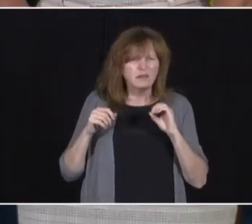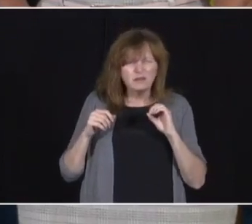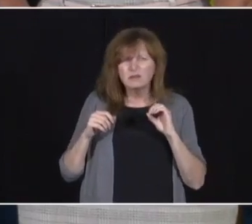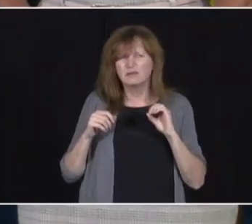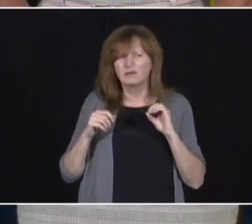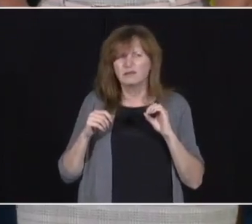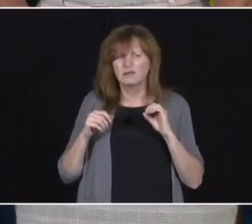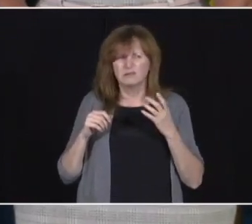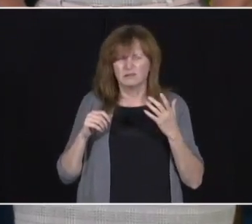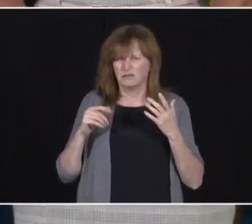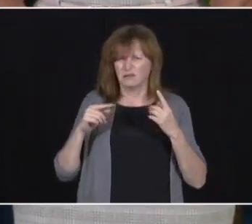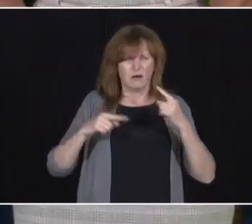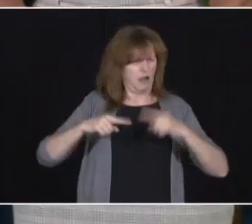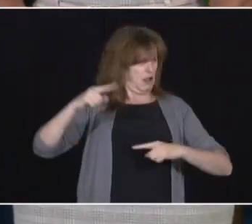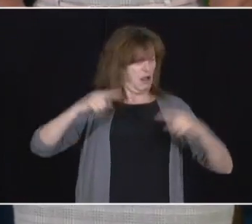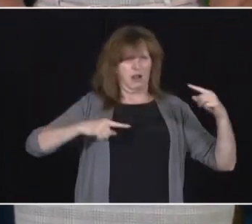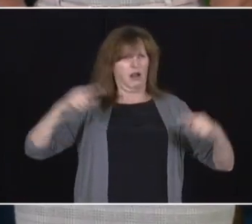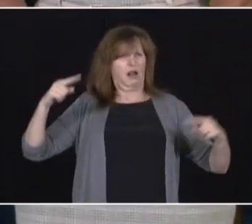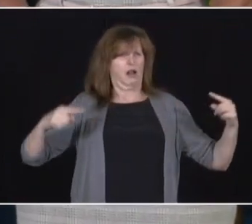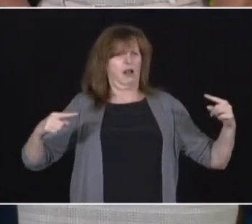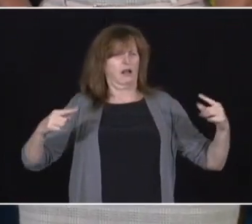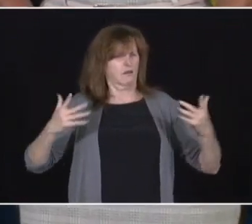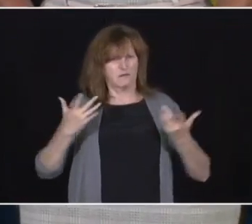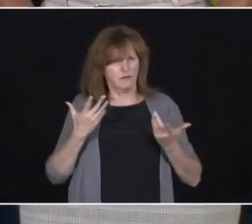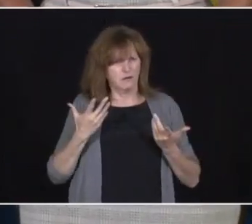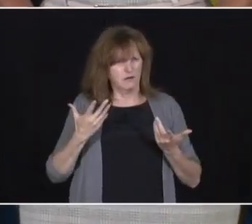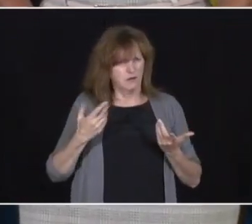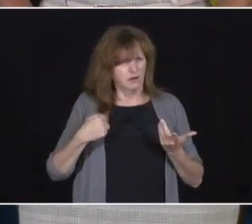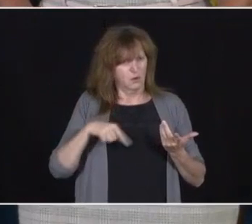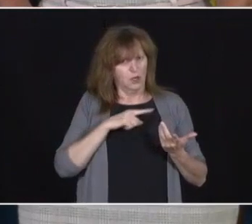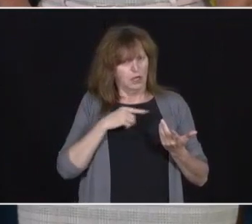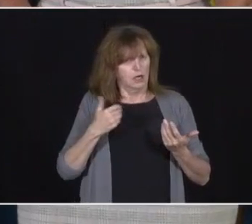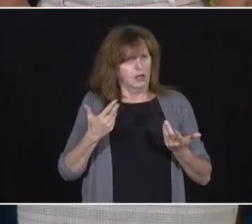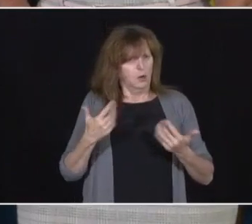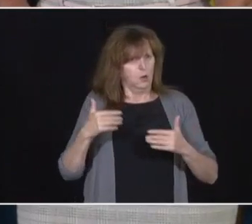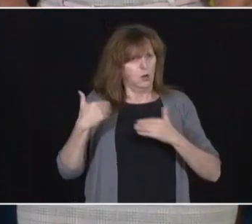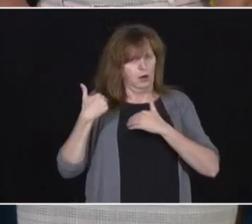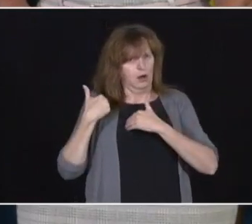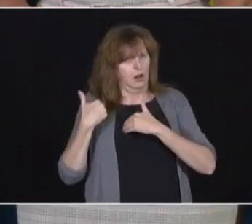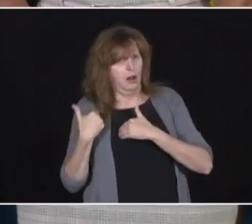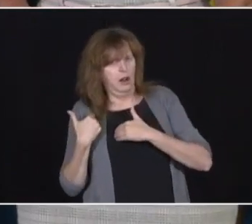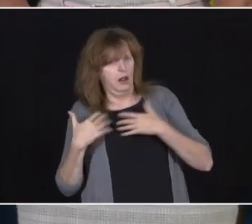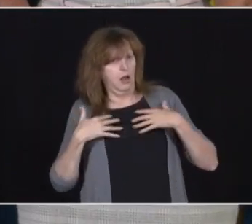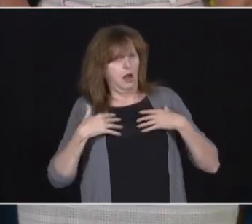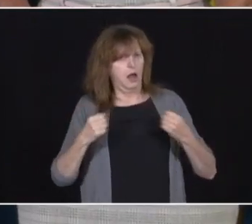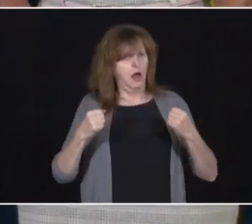partnership, some provinces are getting as little as 18%. We are getting about 20, 22%. That is not a partnership.